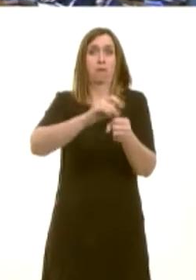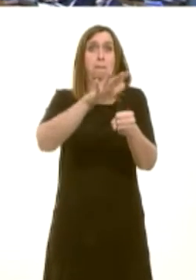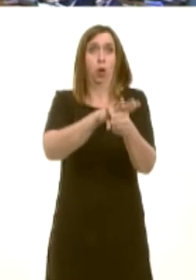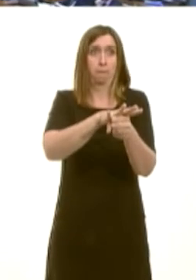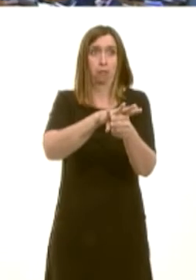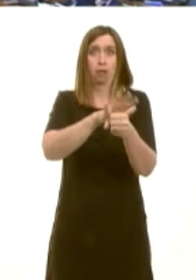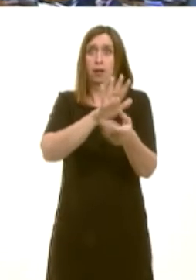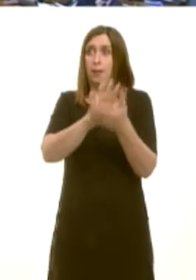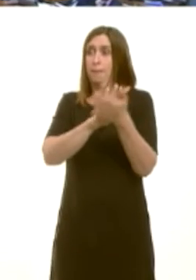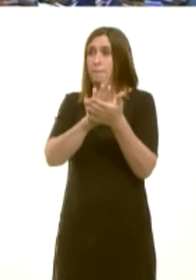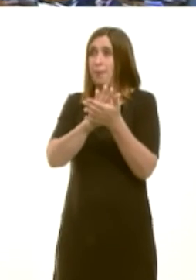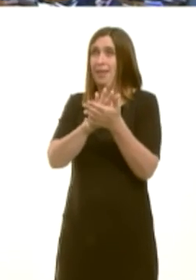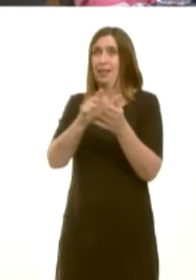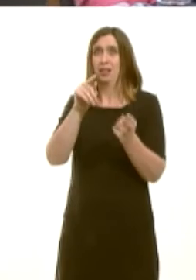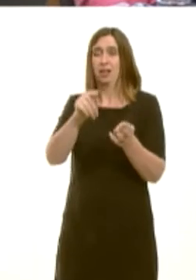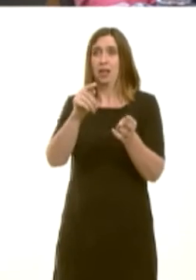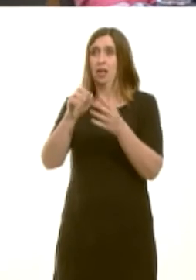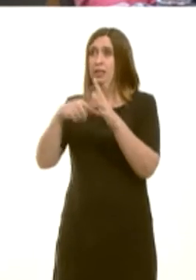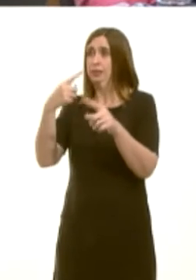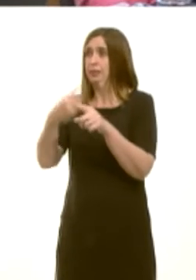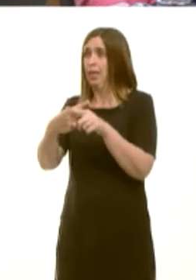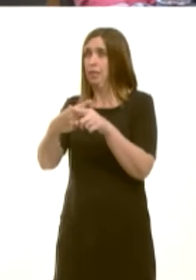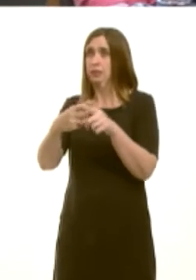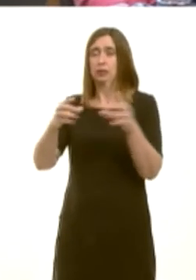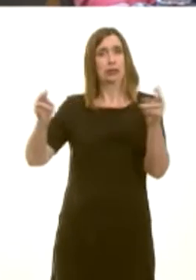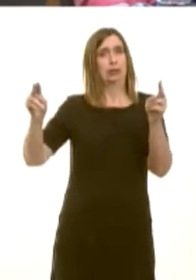What is extremely important is that we ensure that this is something that is tackled throughout